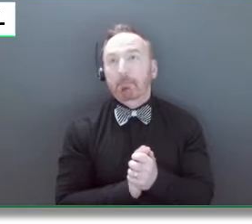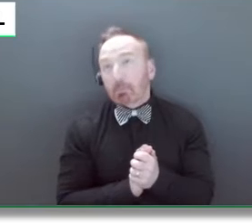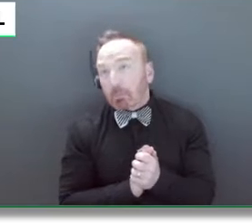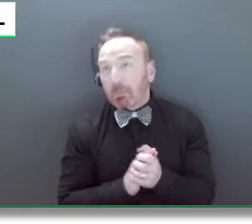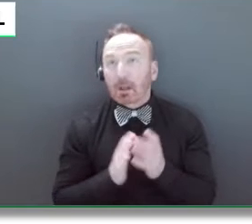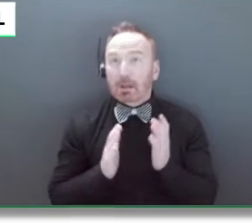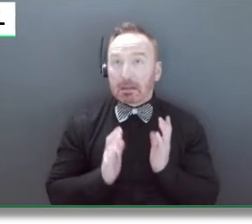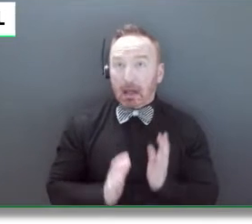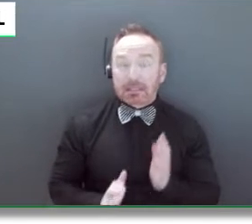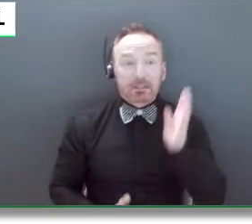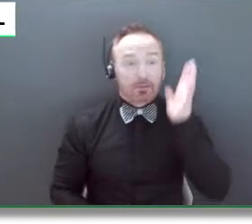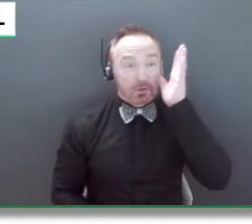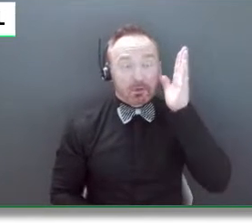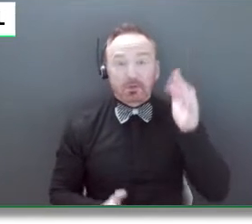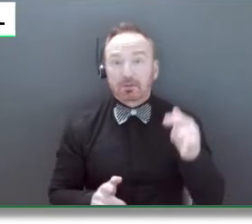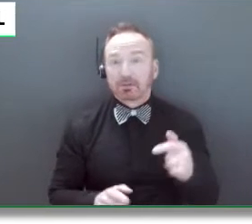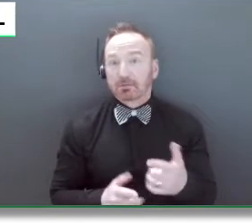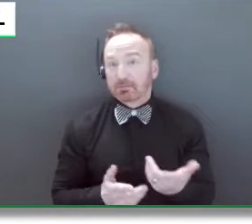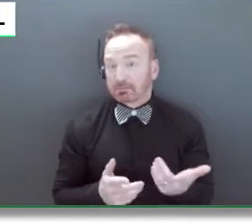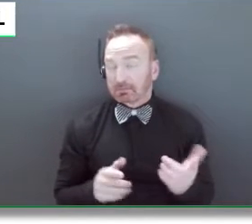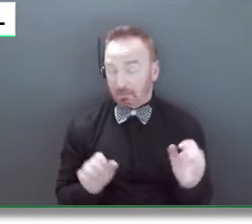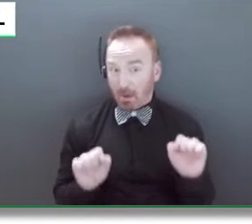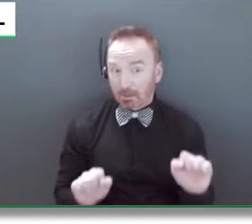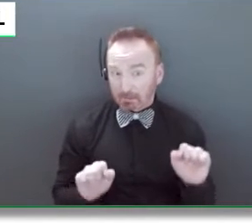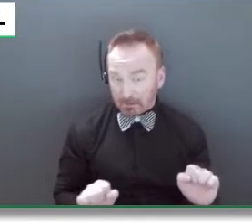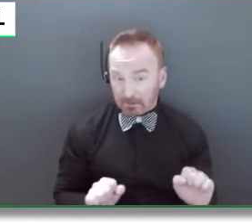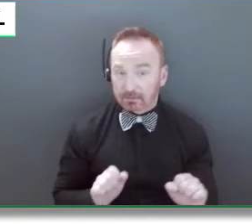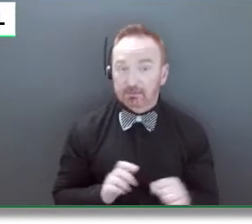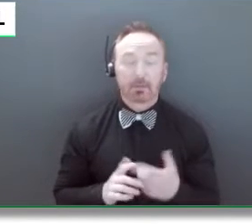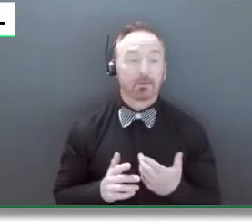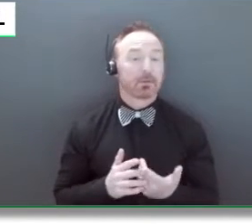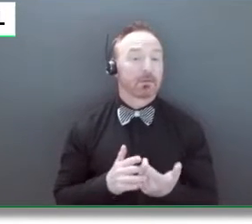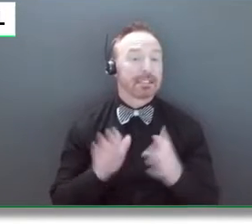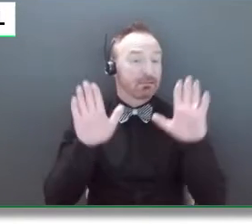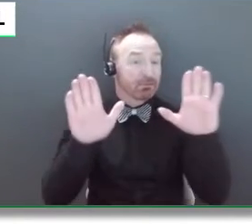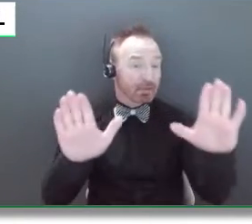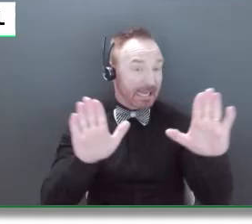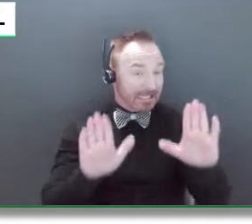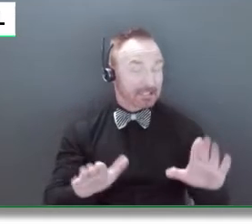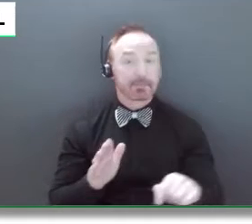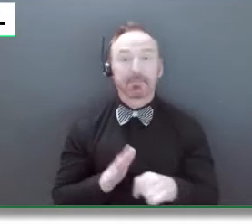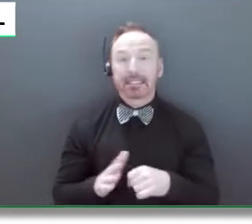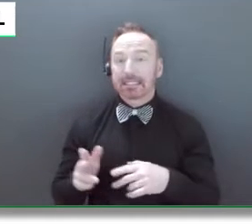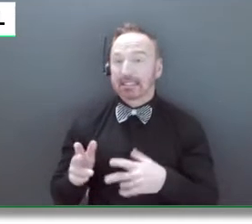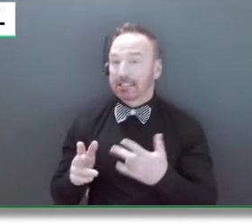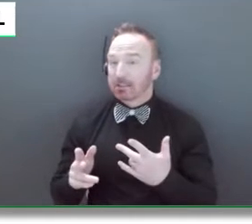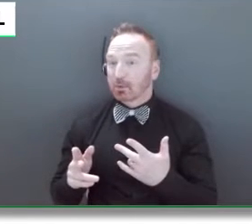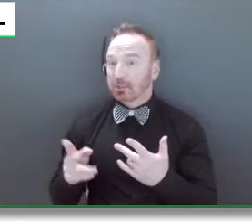it's really great to see so many new and well maybe not as new but upcoming um